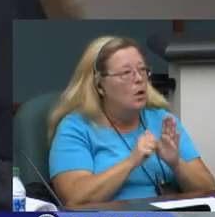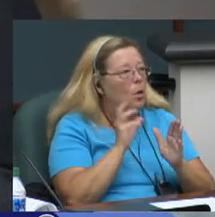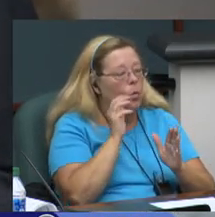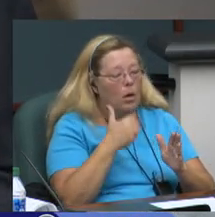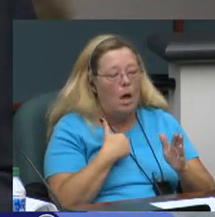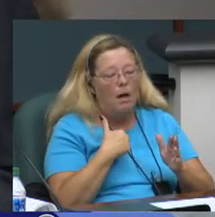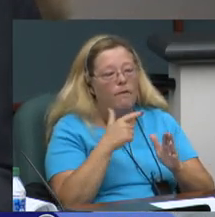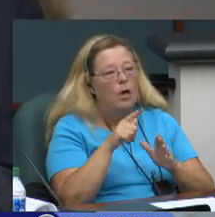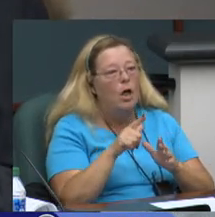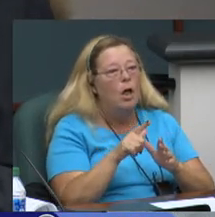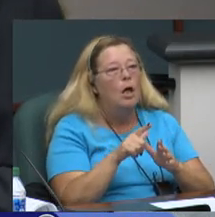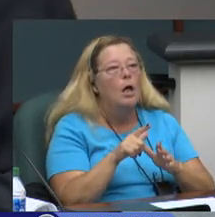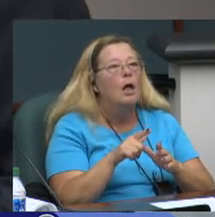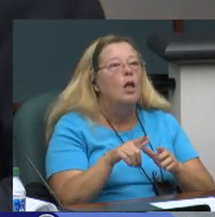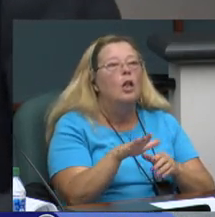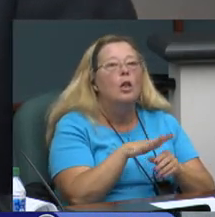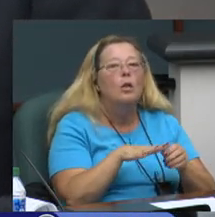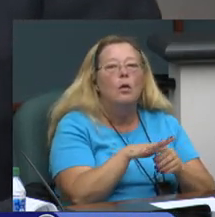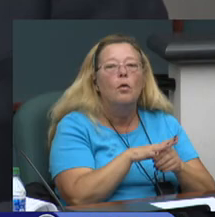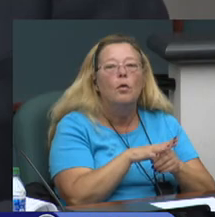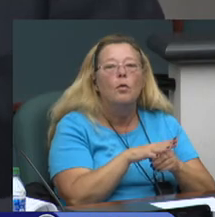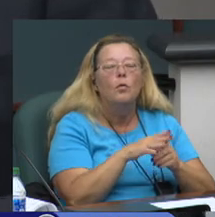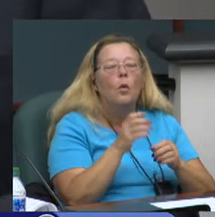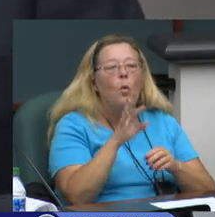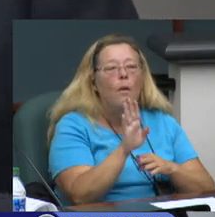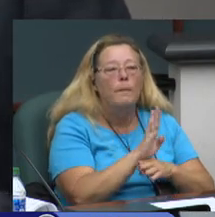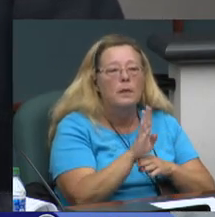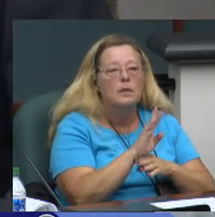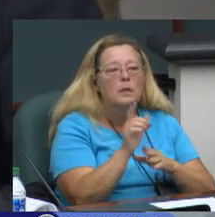business requirement business licensing requirement excuse me so we won't really